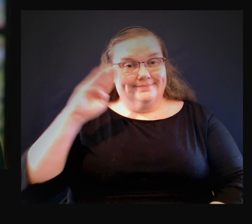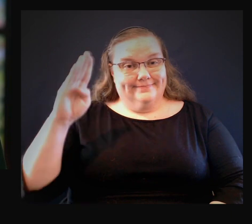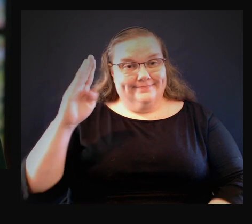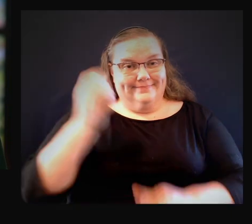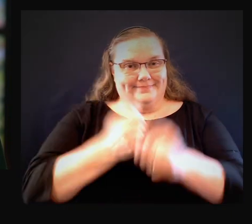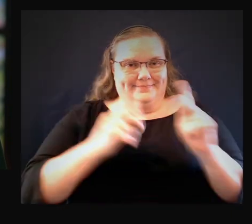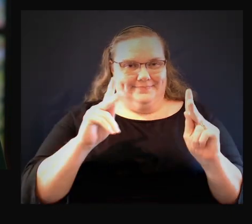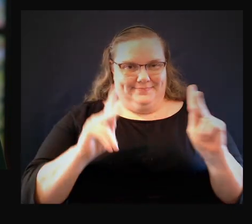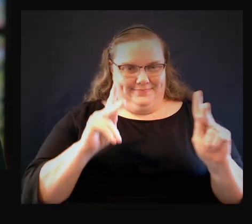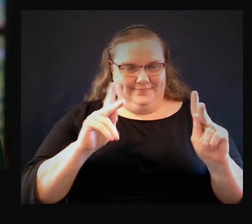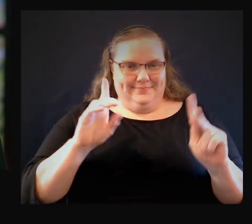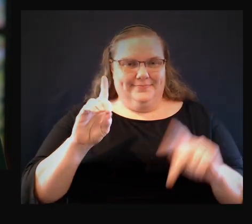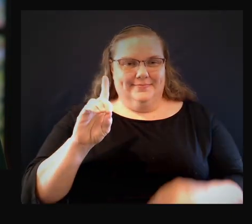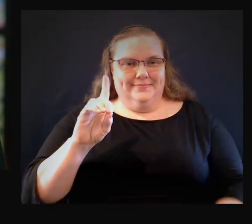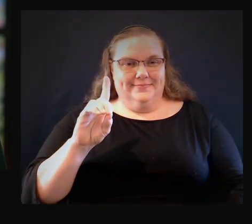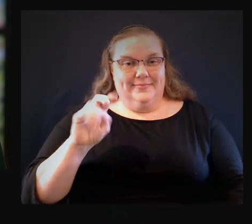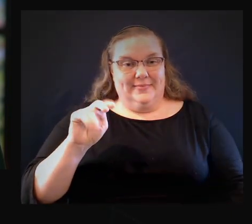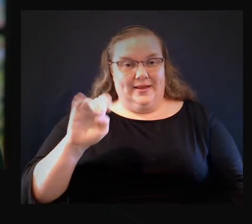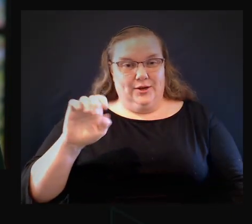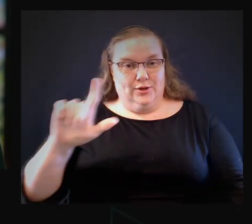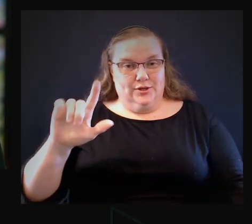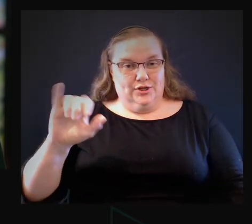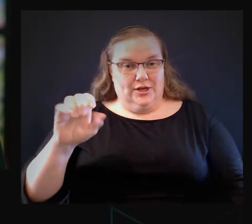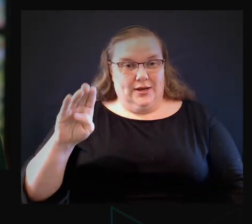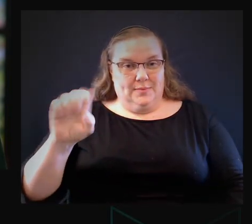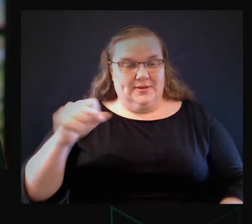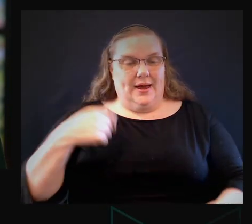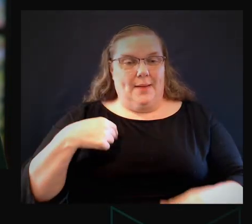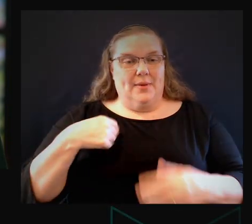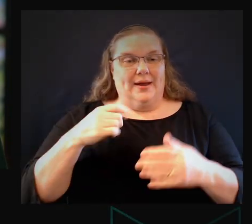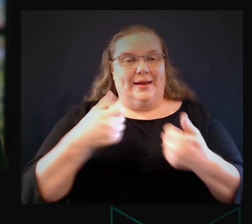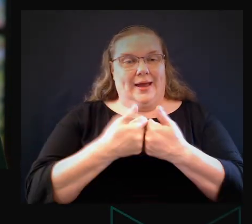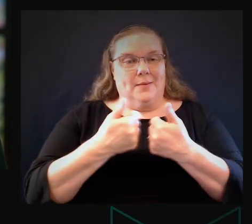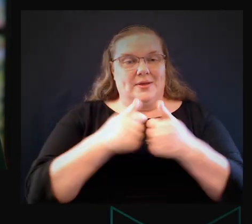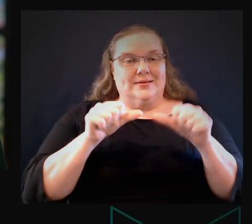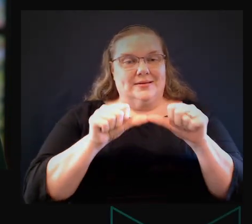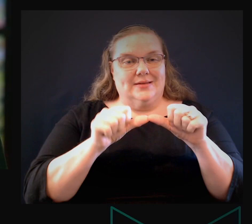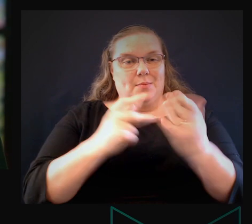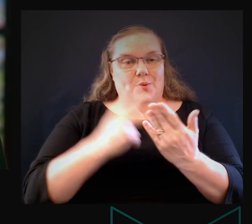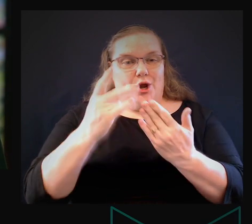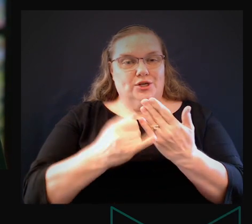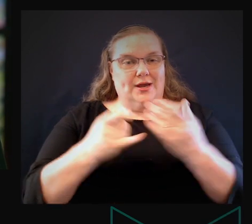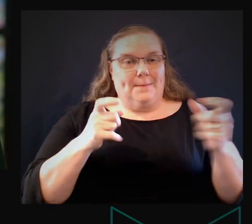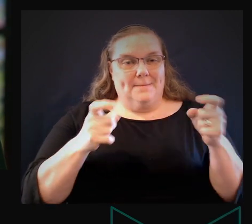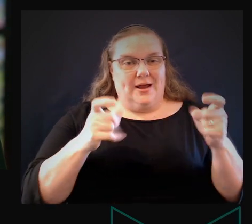Hello everyone, my name is Daniel Jacobs. I am a Gaming Sustainability Project Manager here in Xbox.